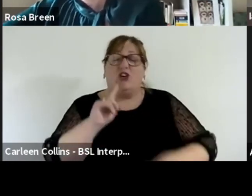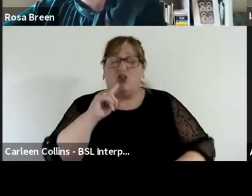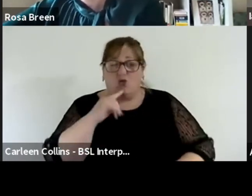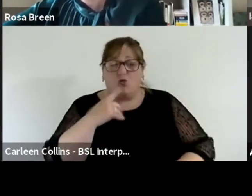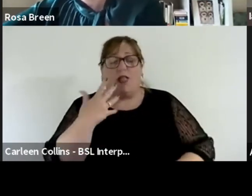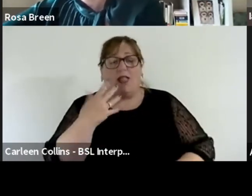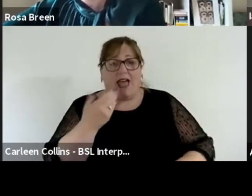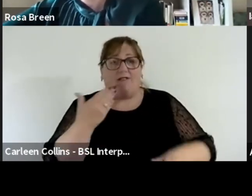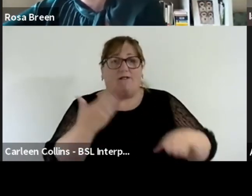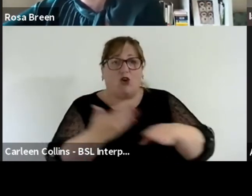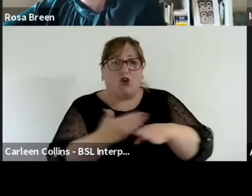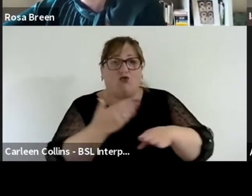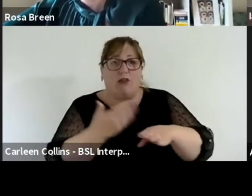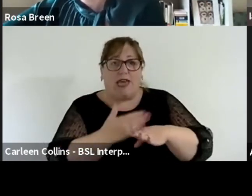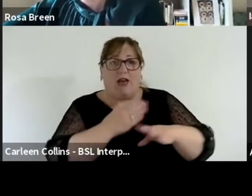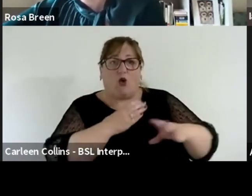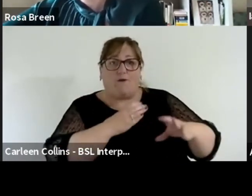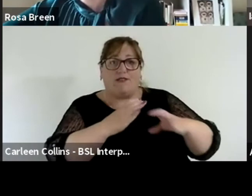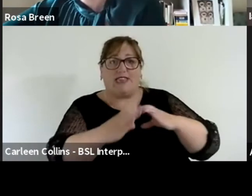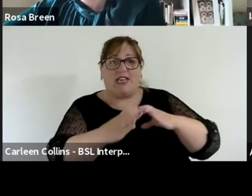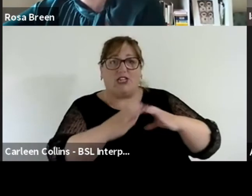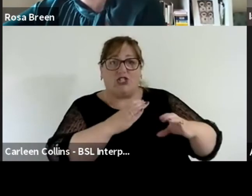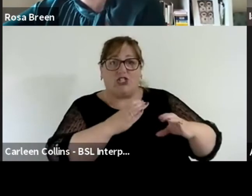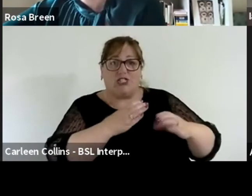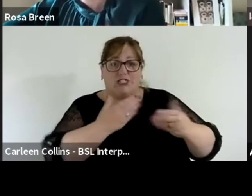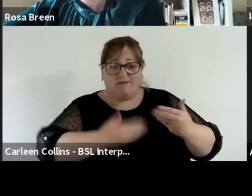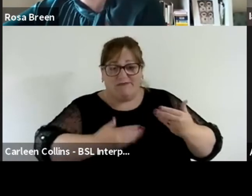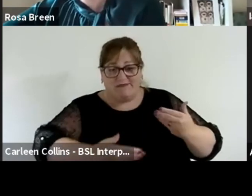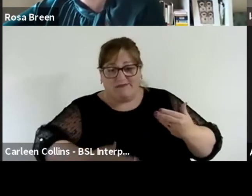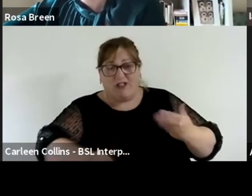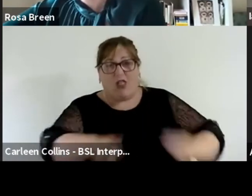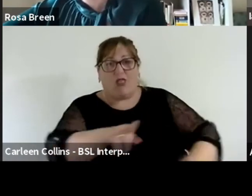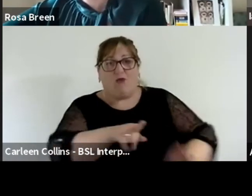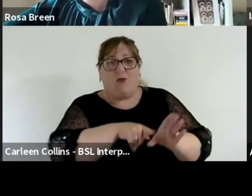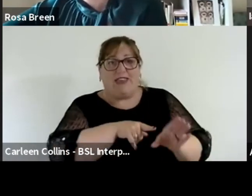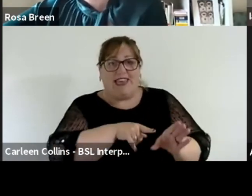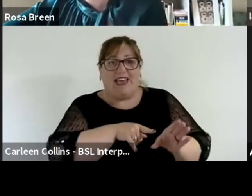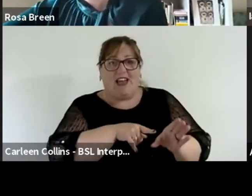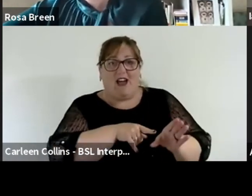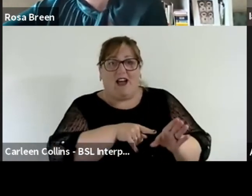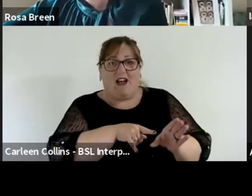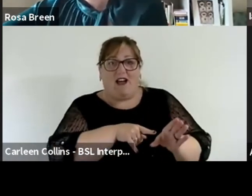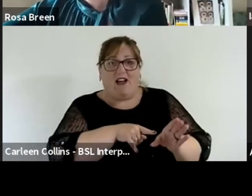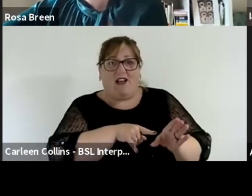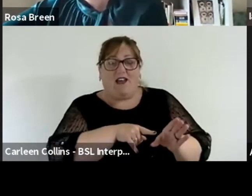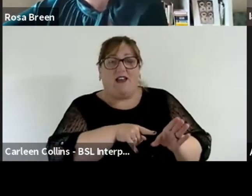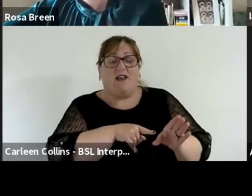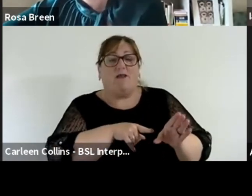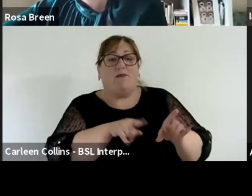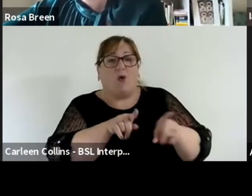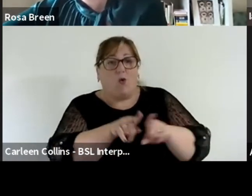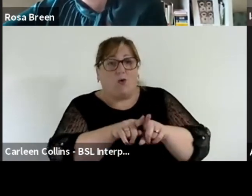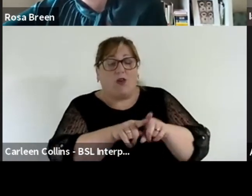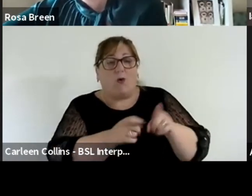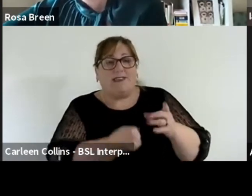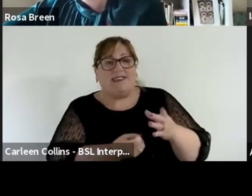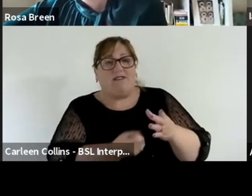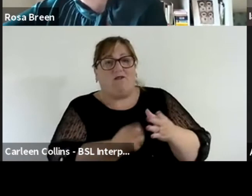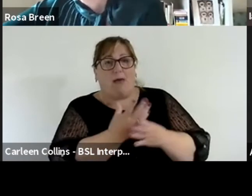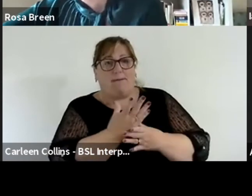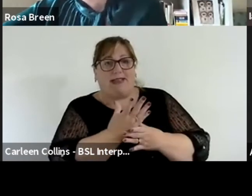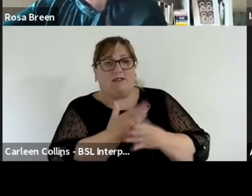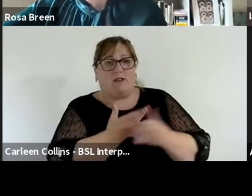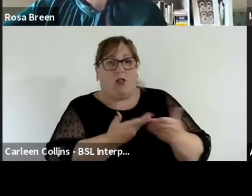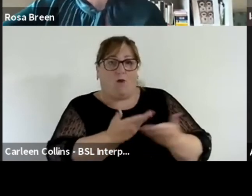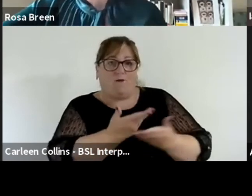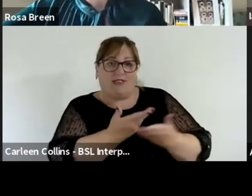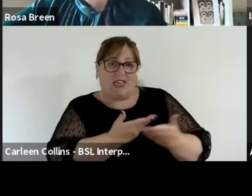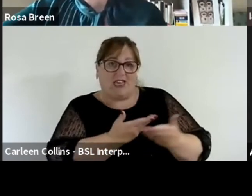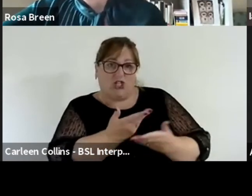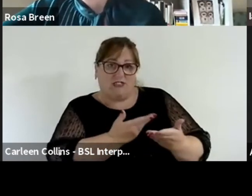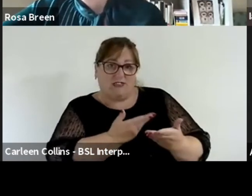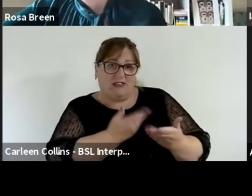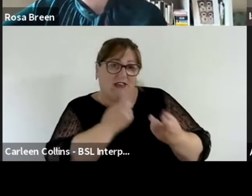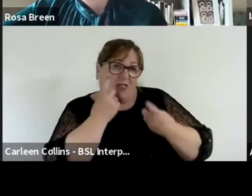So you will be trained in the types of work that you want to do.